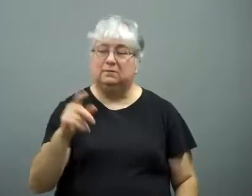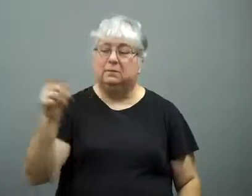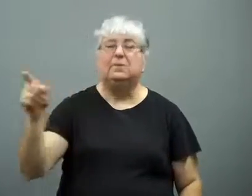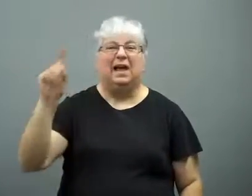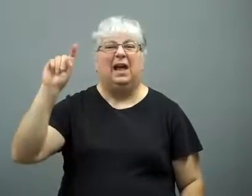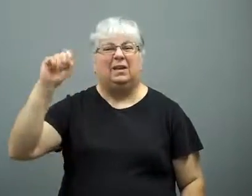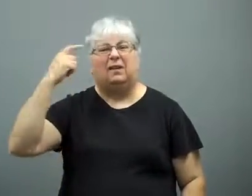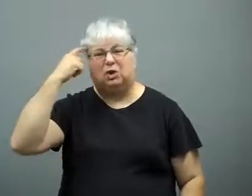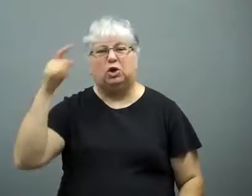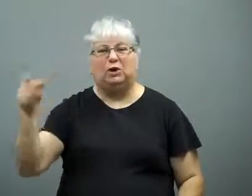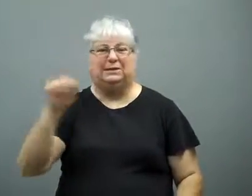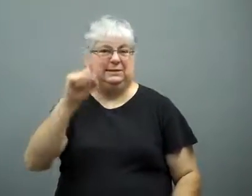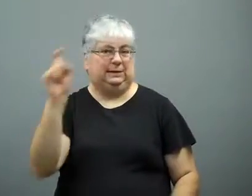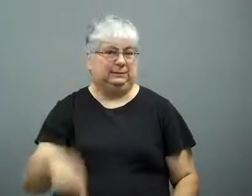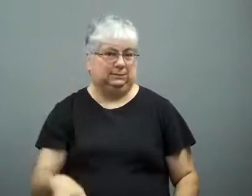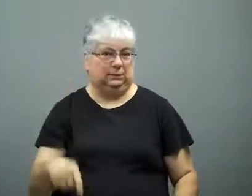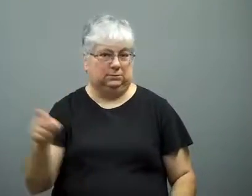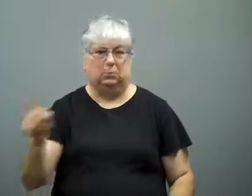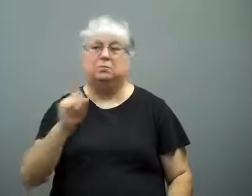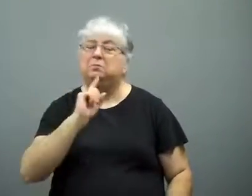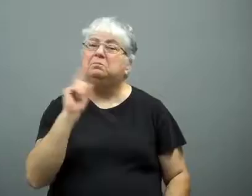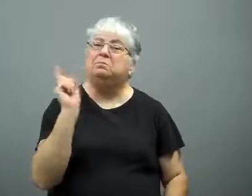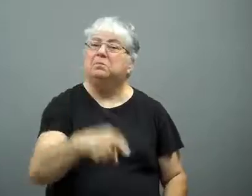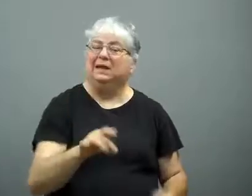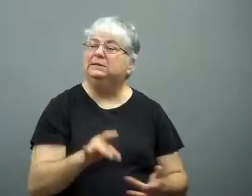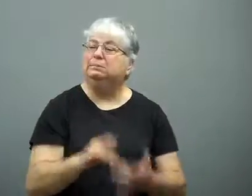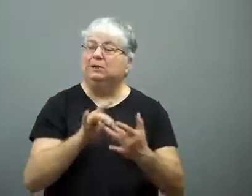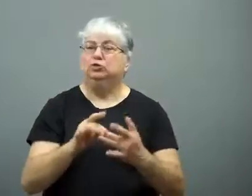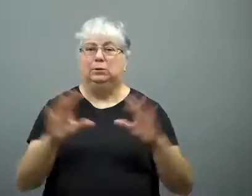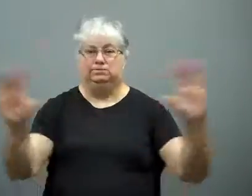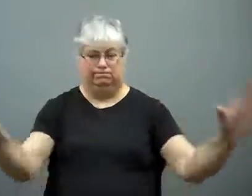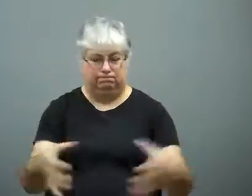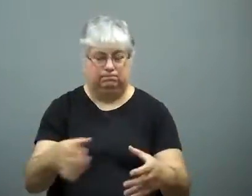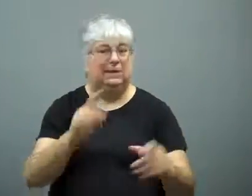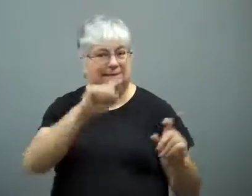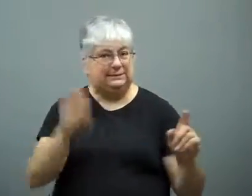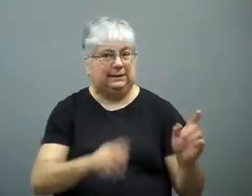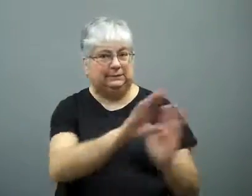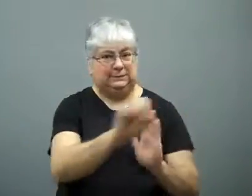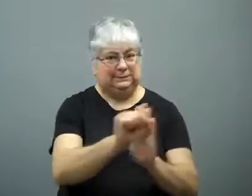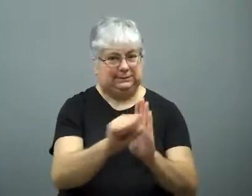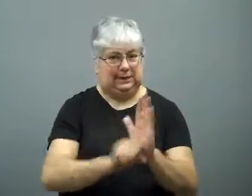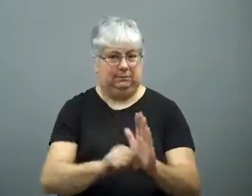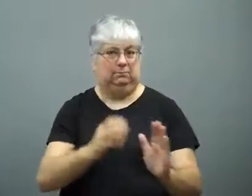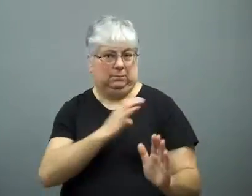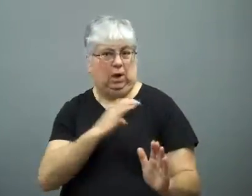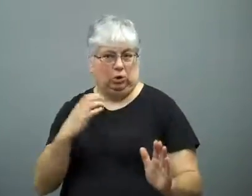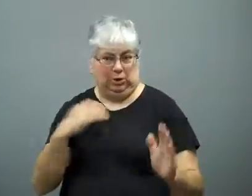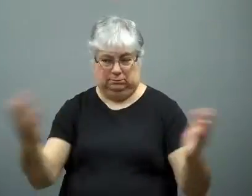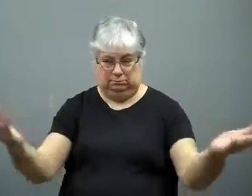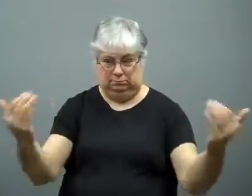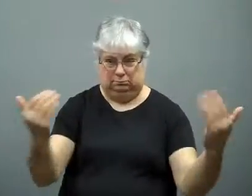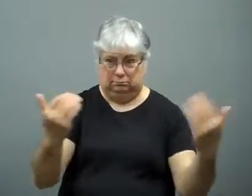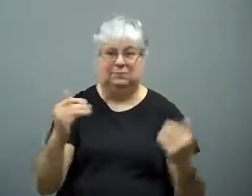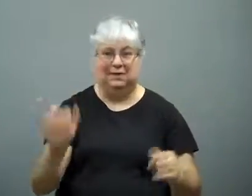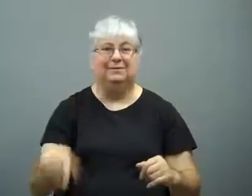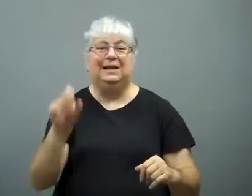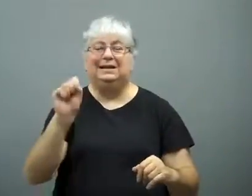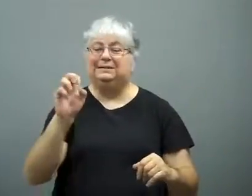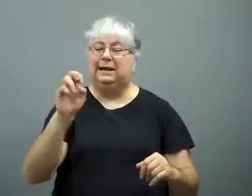The governor of Texas convened a special meeting of the Texas senate.